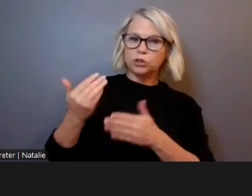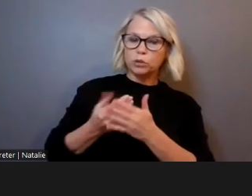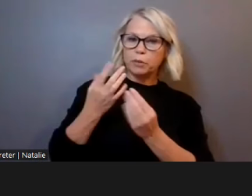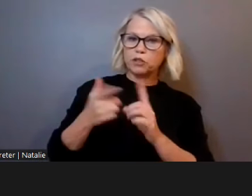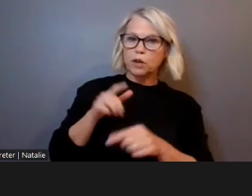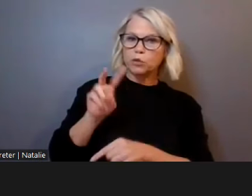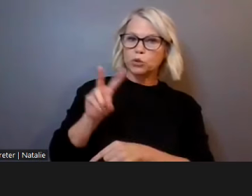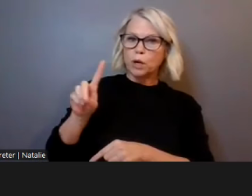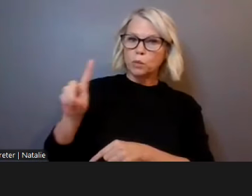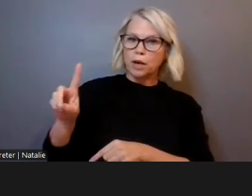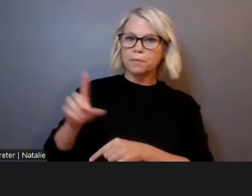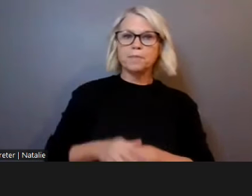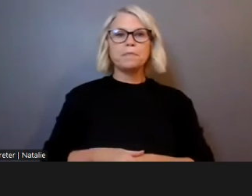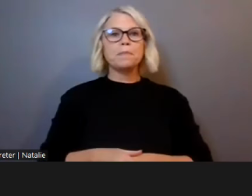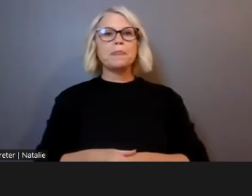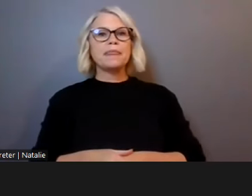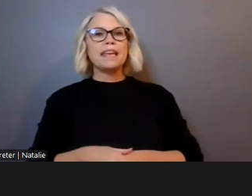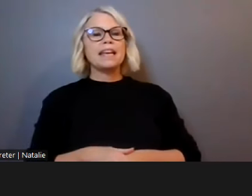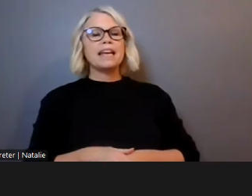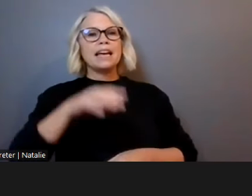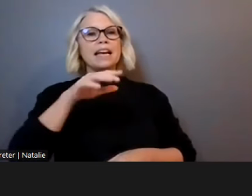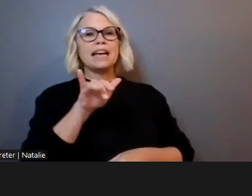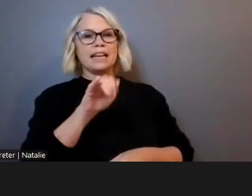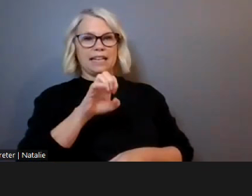Hello, yeah, I can go ahead.